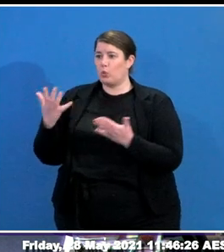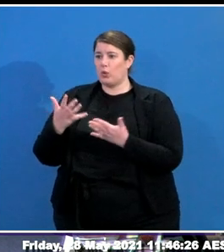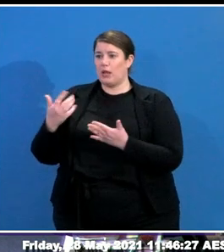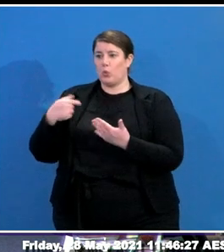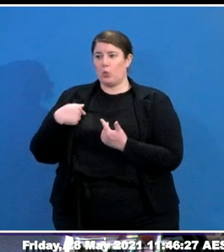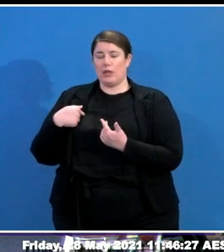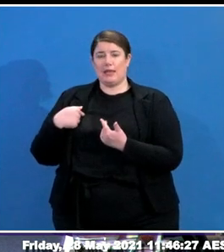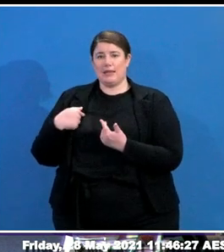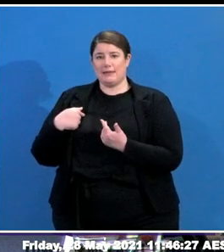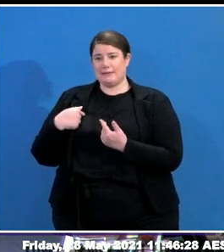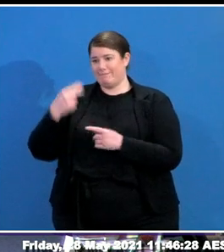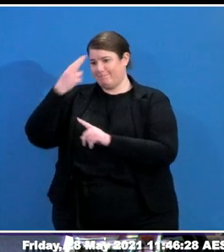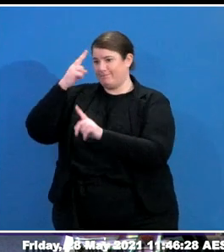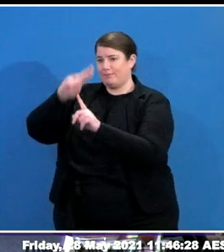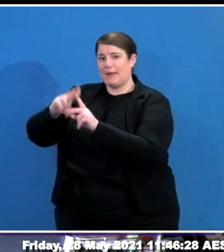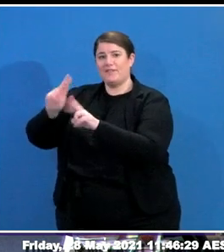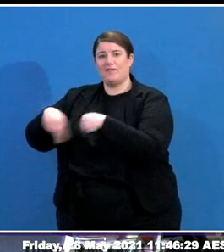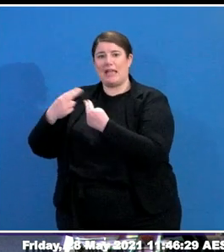called a particular family member querulent.